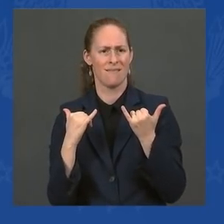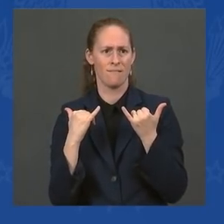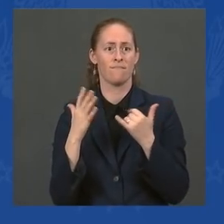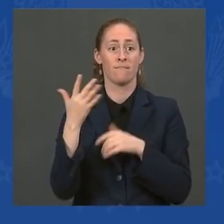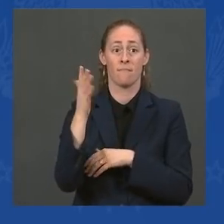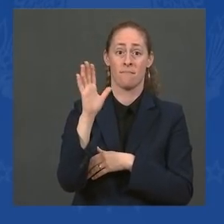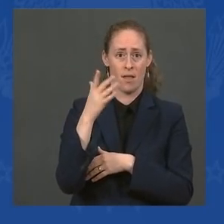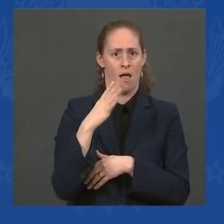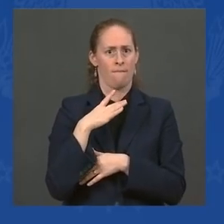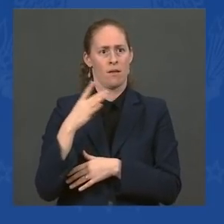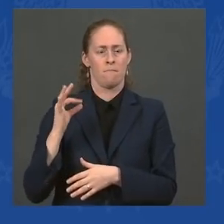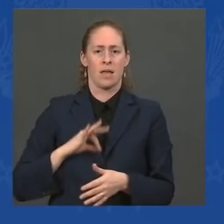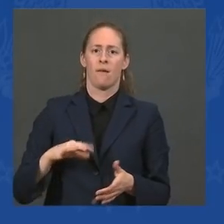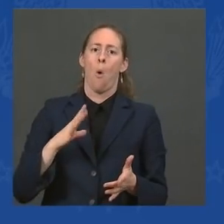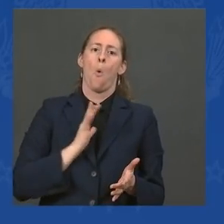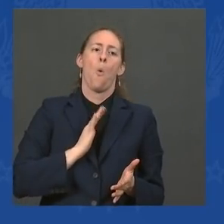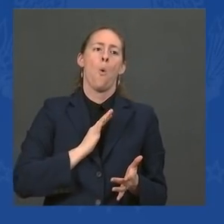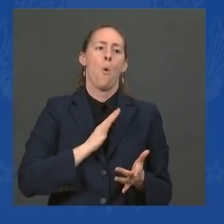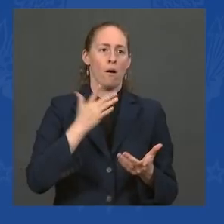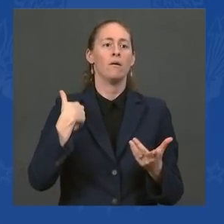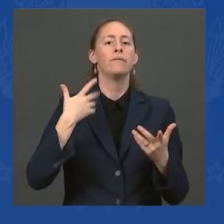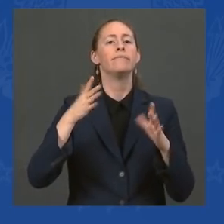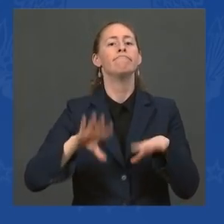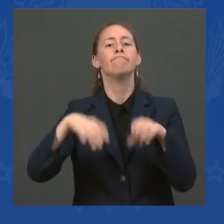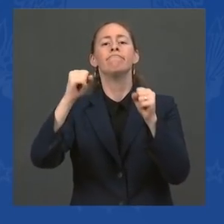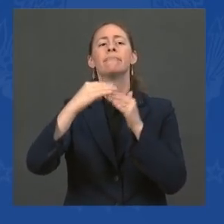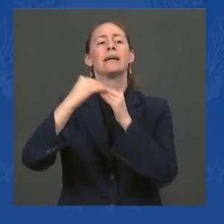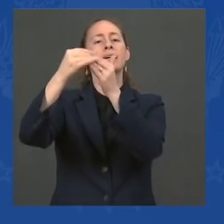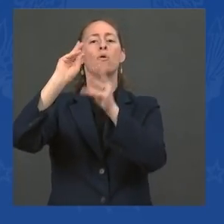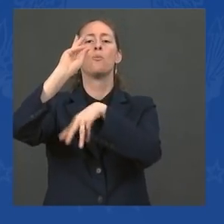lead in the world economy and become a more prosperous nation.